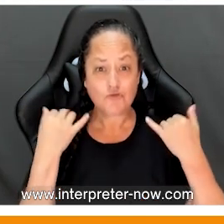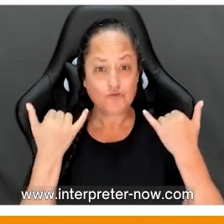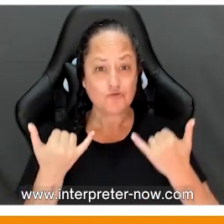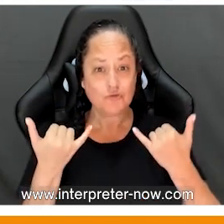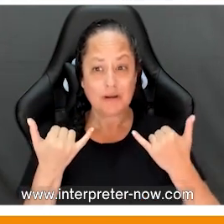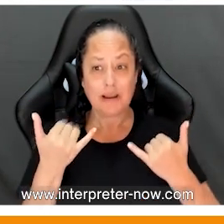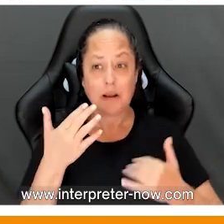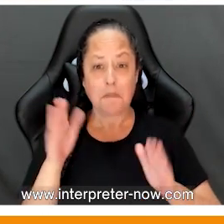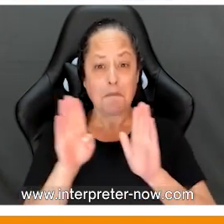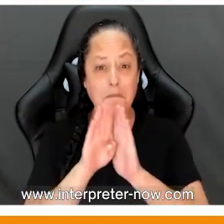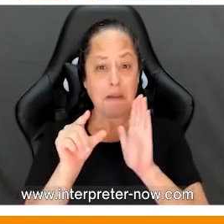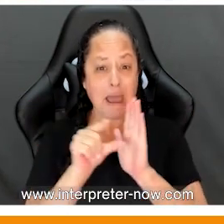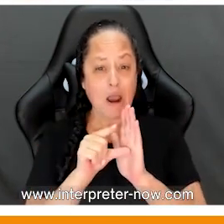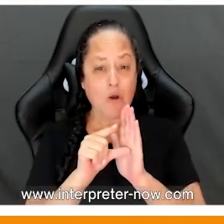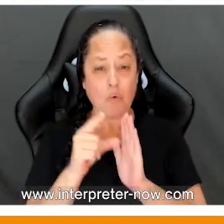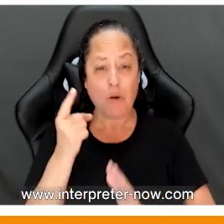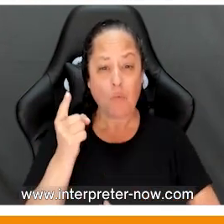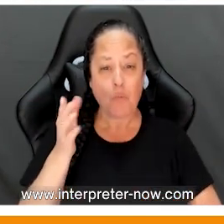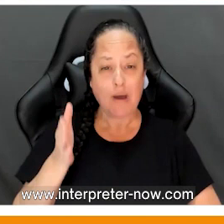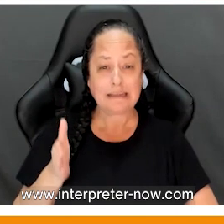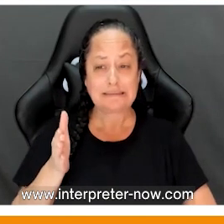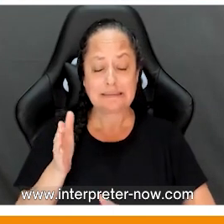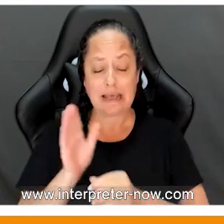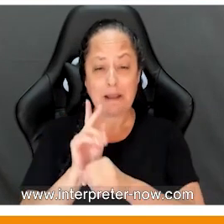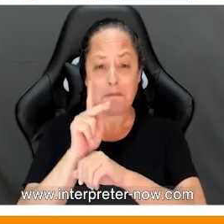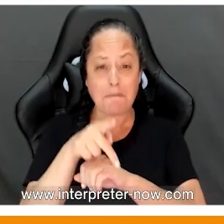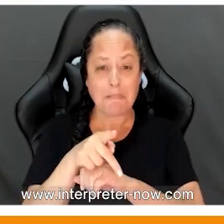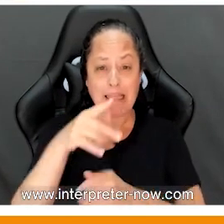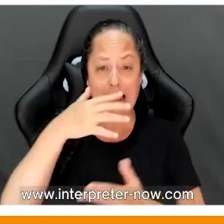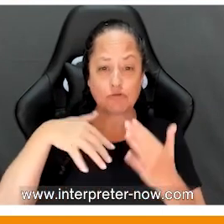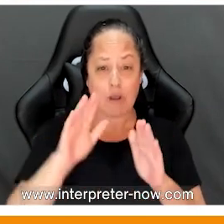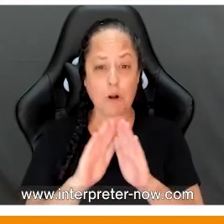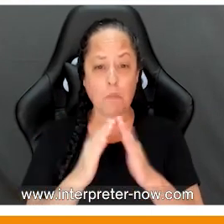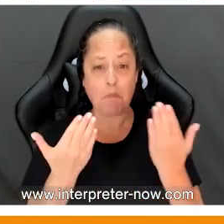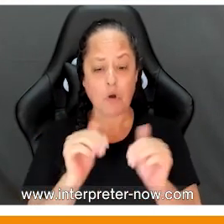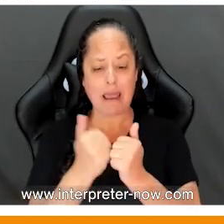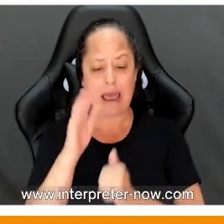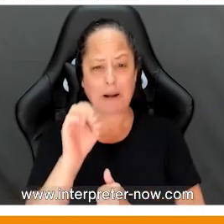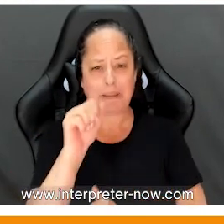Then, in my background on one side is plants surrounding my book, How to Be an Ally, with